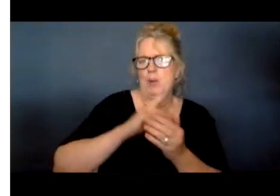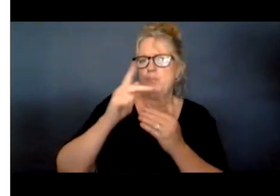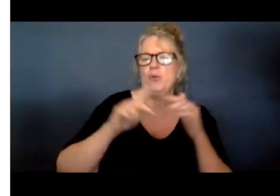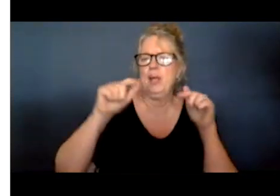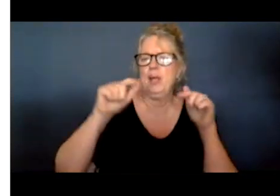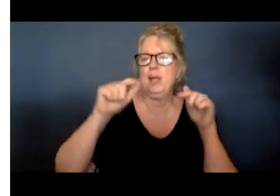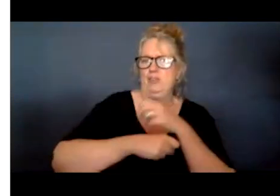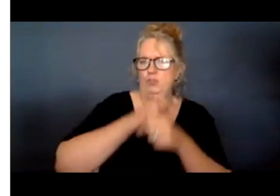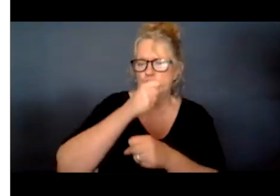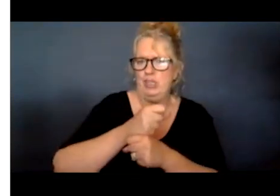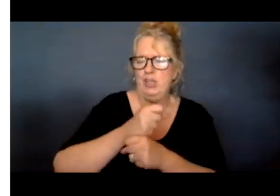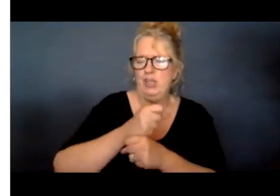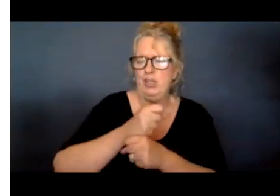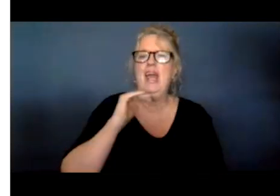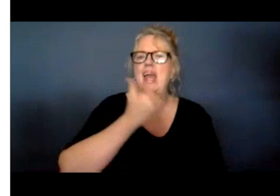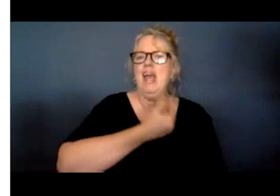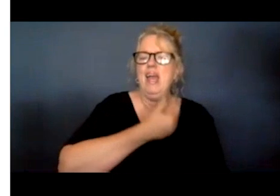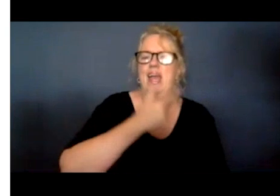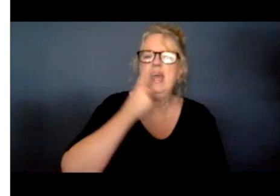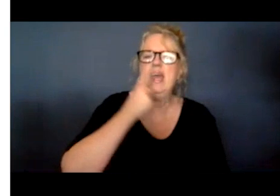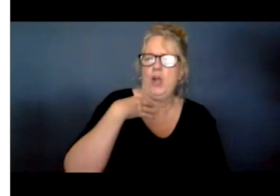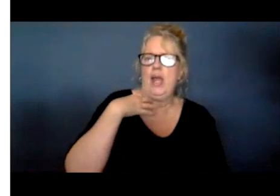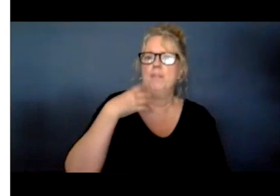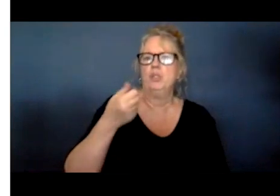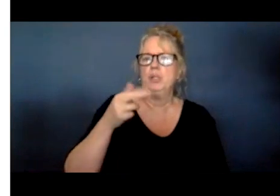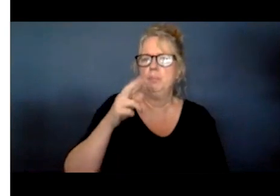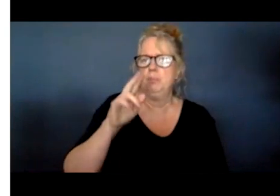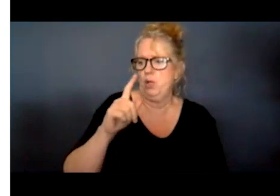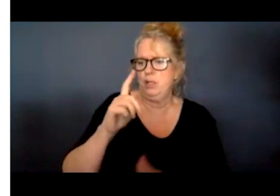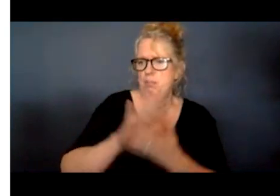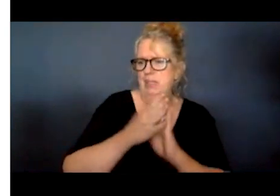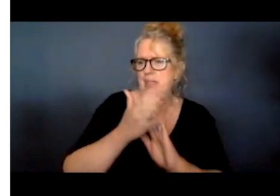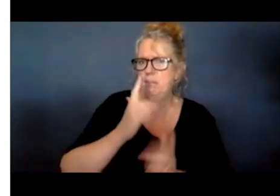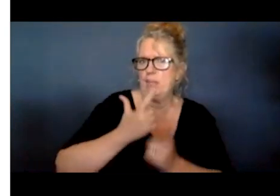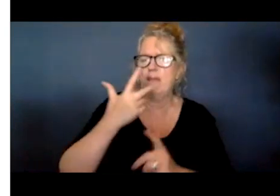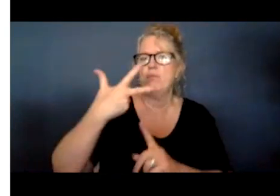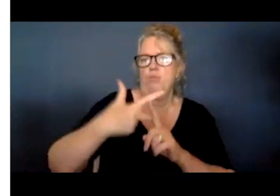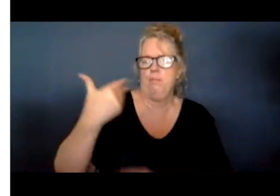and our application portal went live three months ago. Since then,